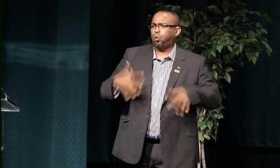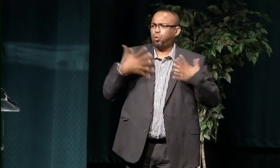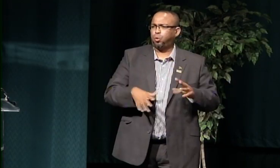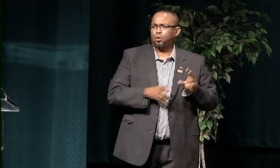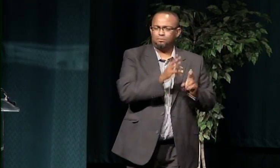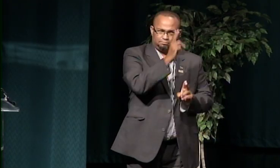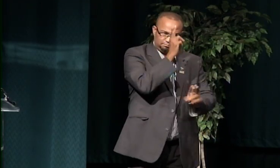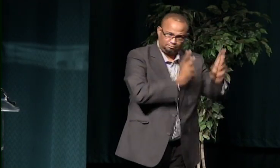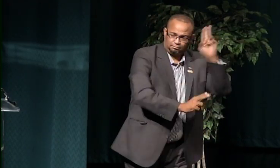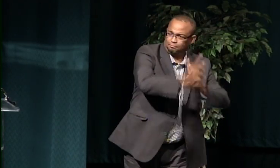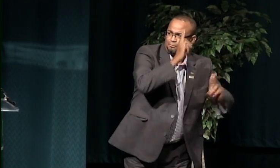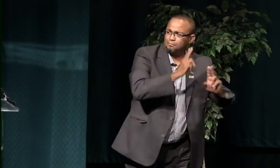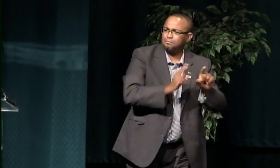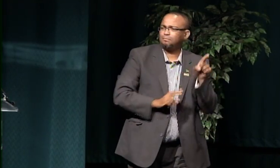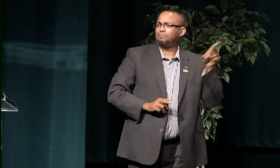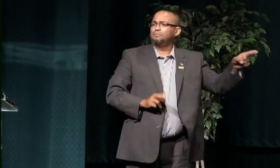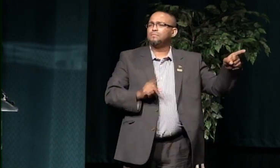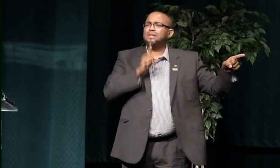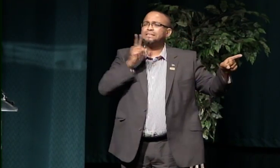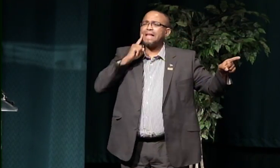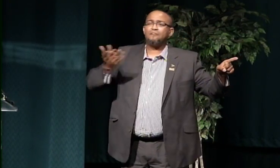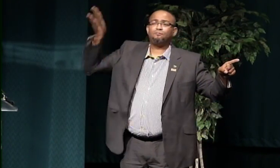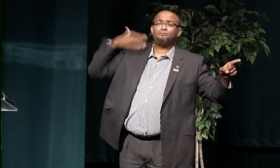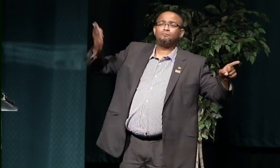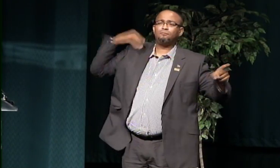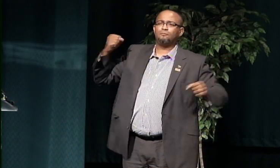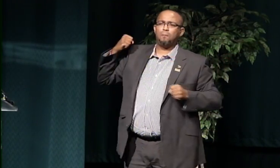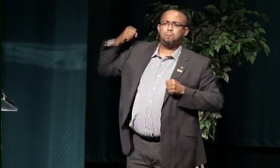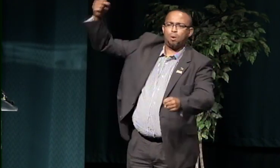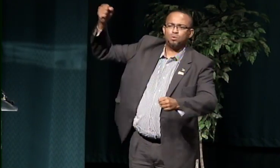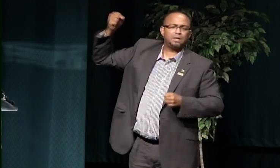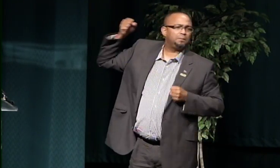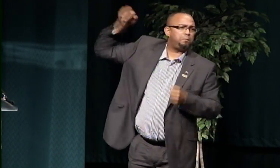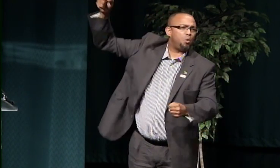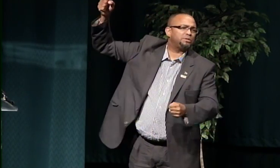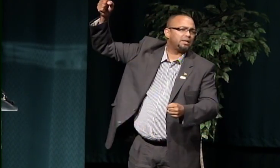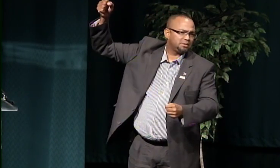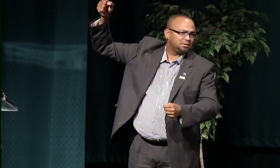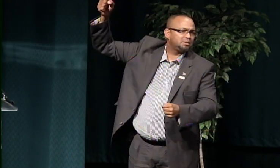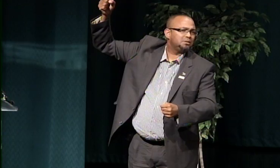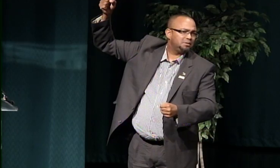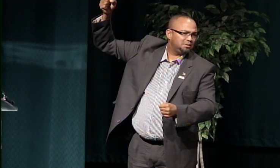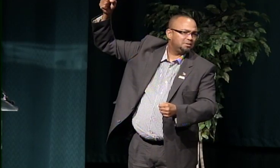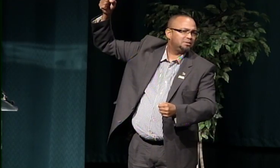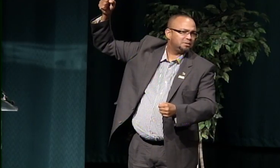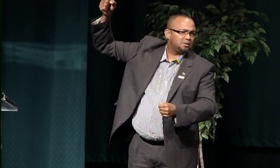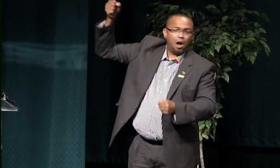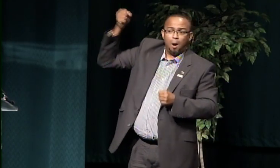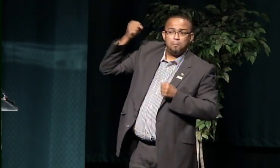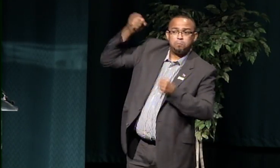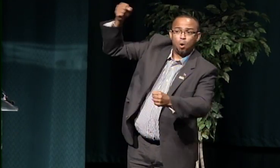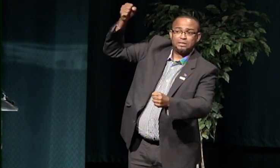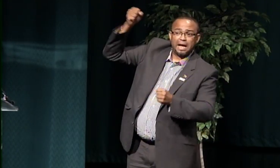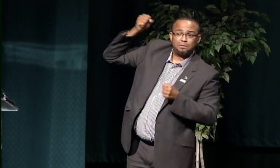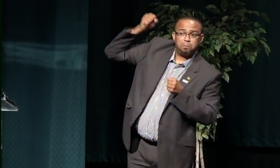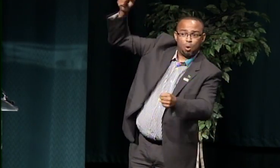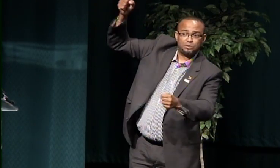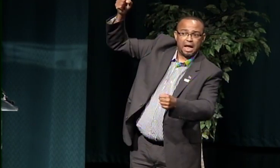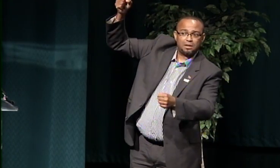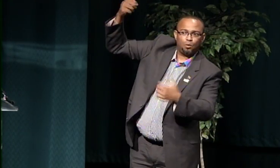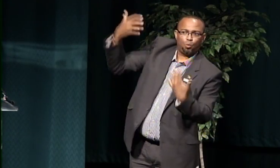We need to always remember, recognize and honor